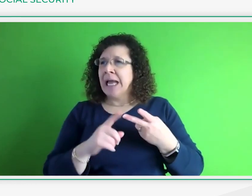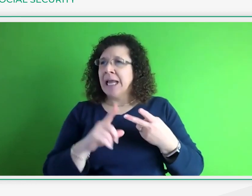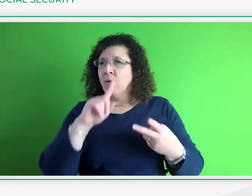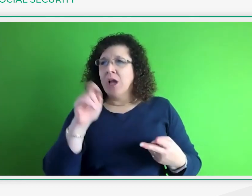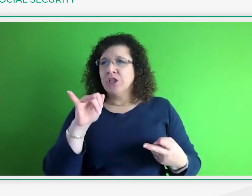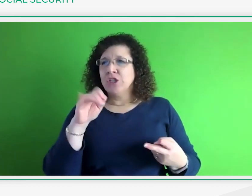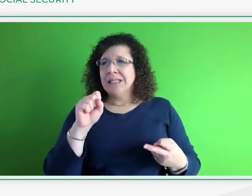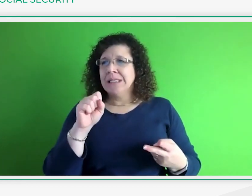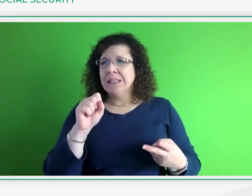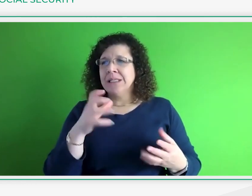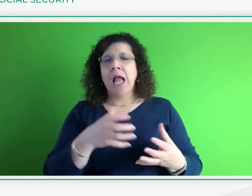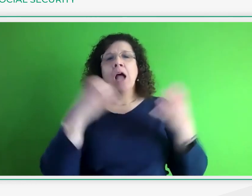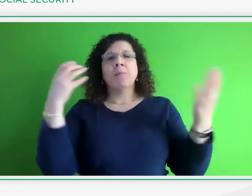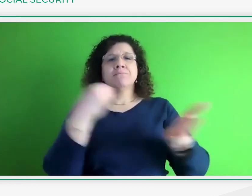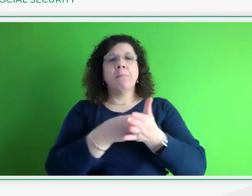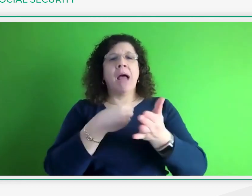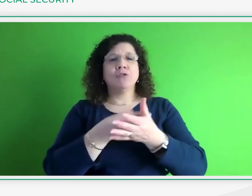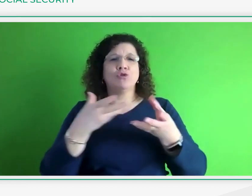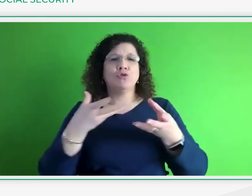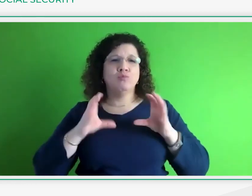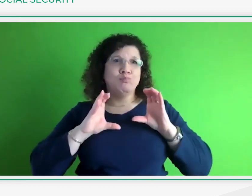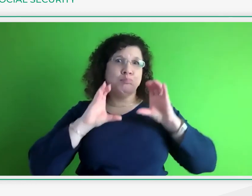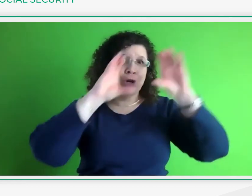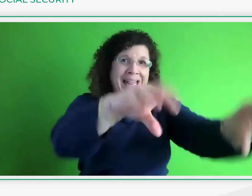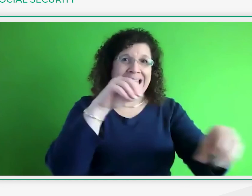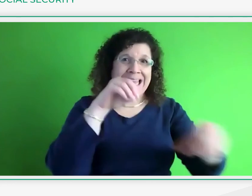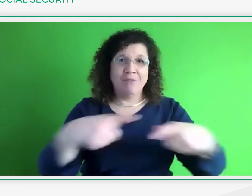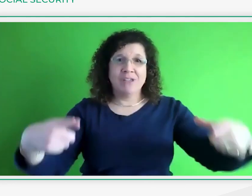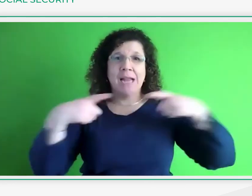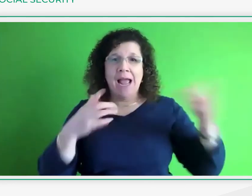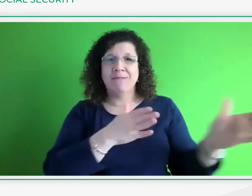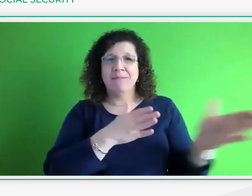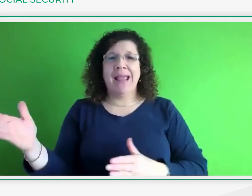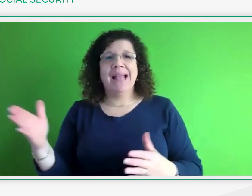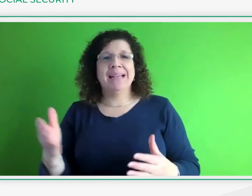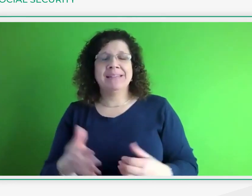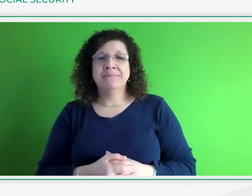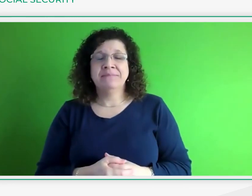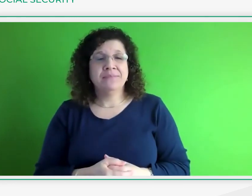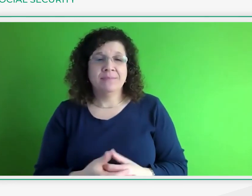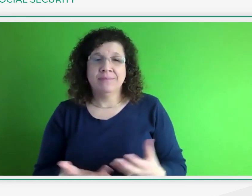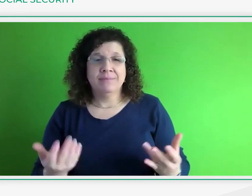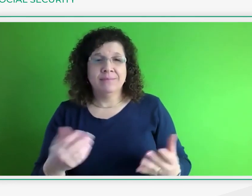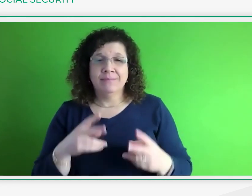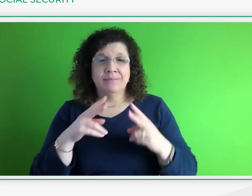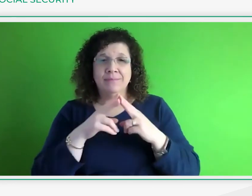The next question is: How much money can we put into a retirement plan, or should we put